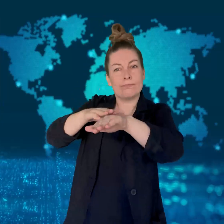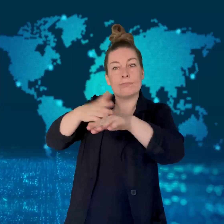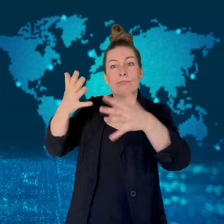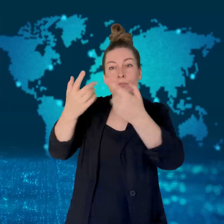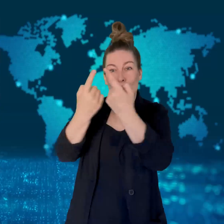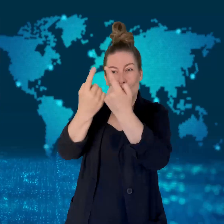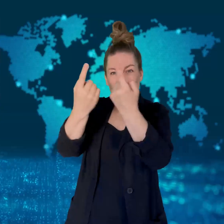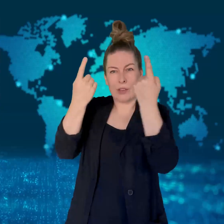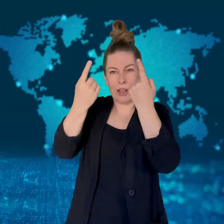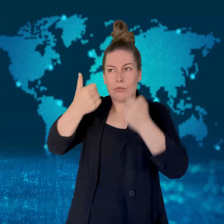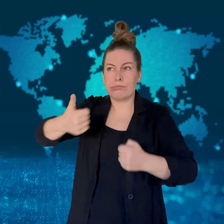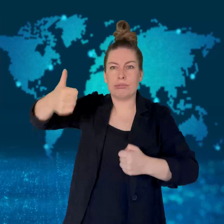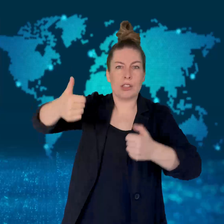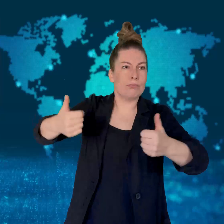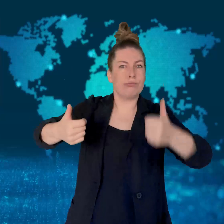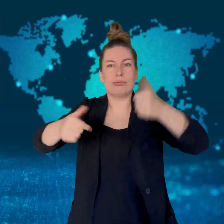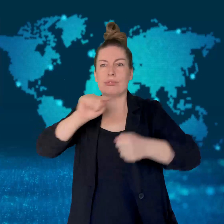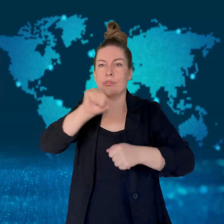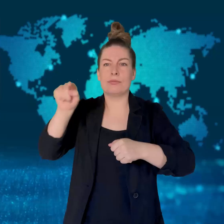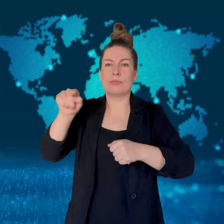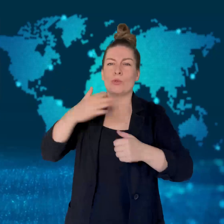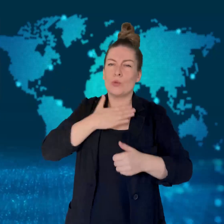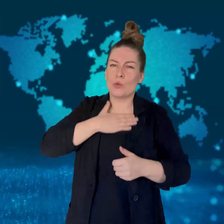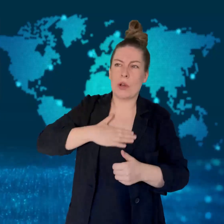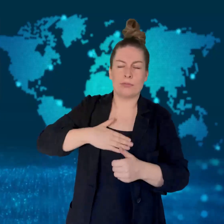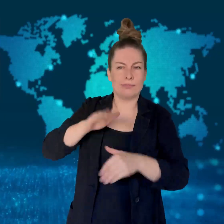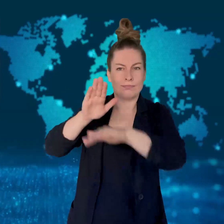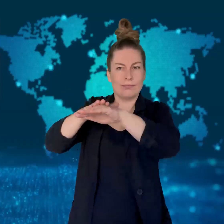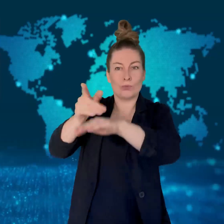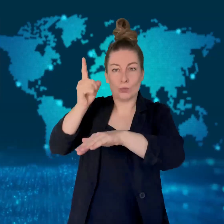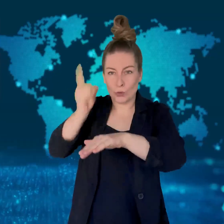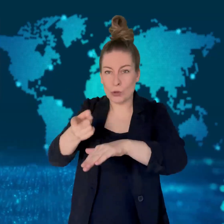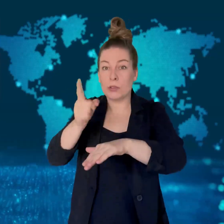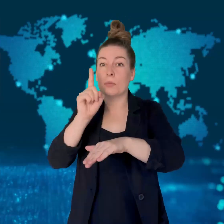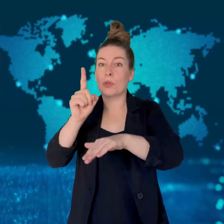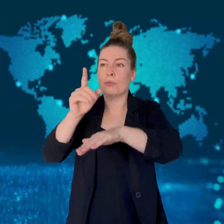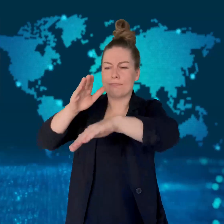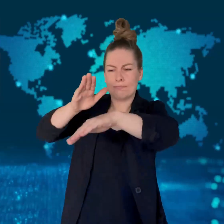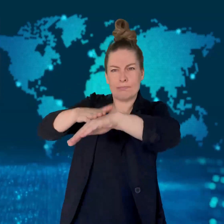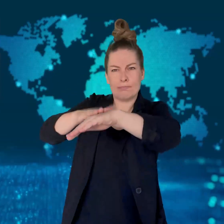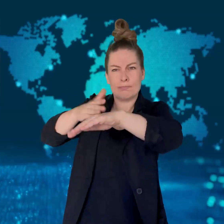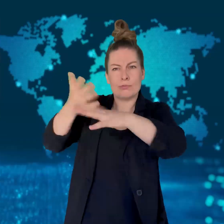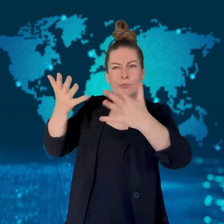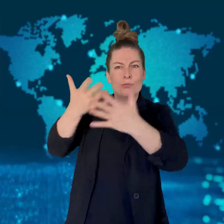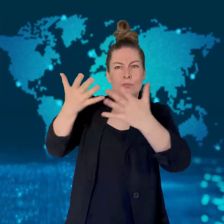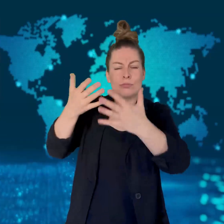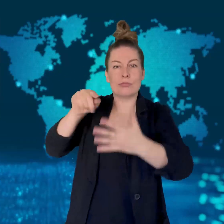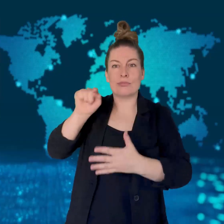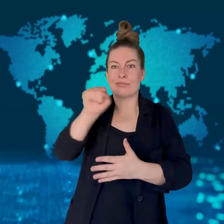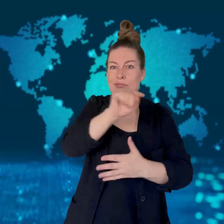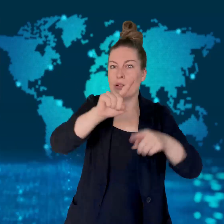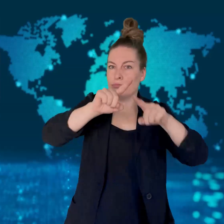the US, Europe, and the Middle East.